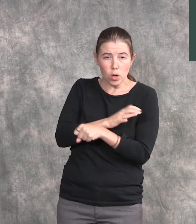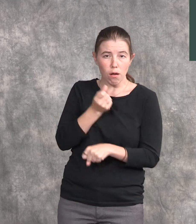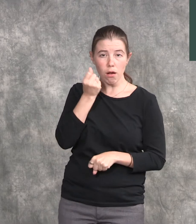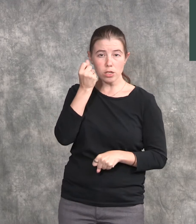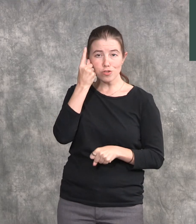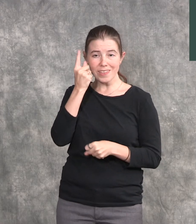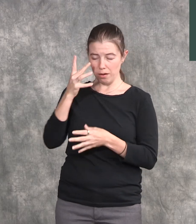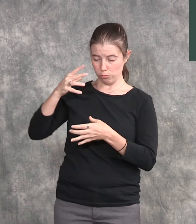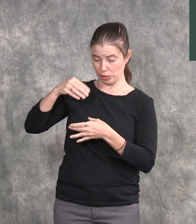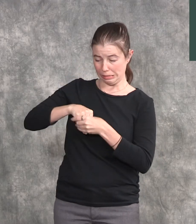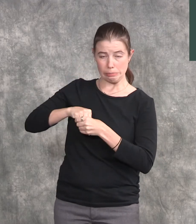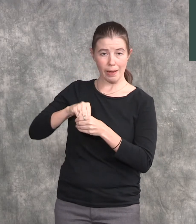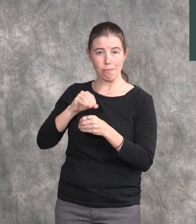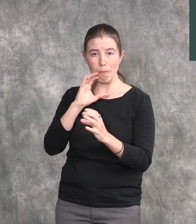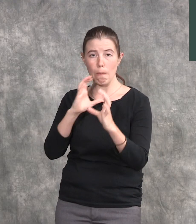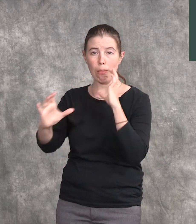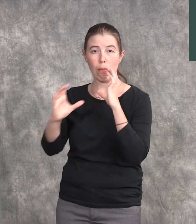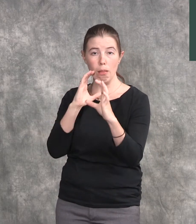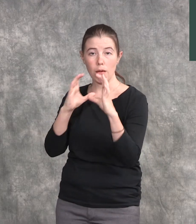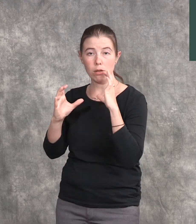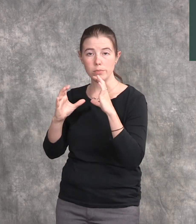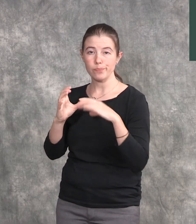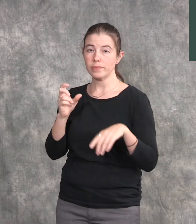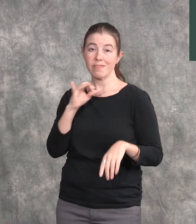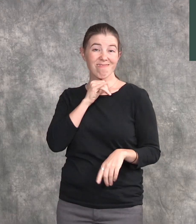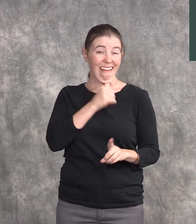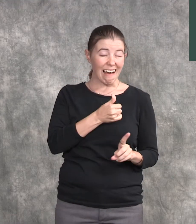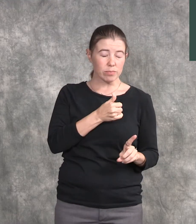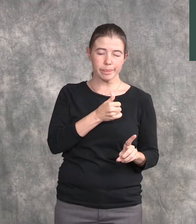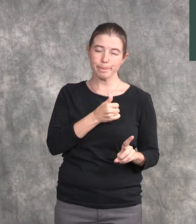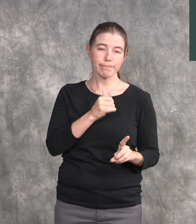Are you able to fully understand and participate in the conversation?